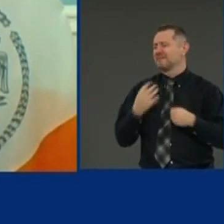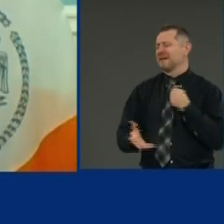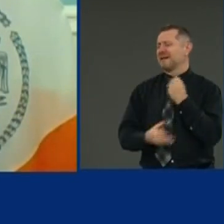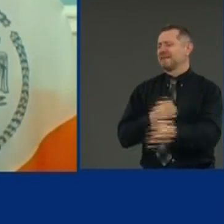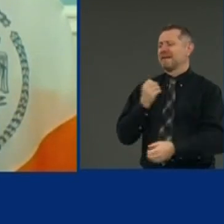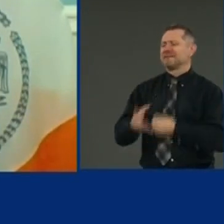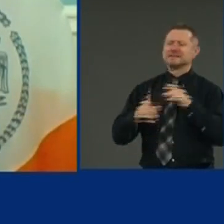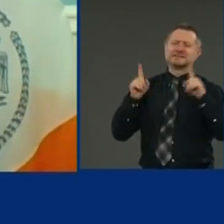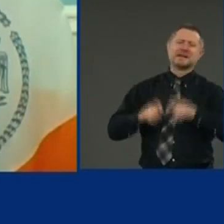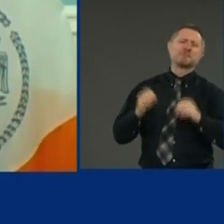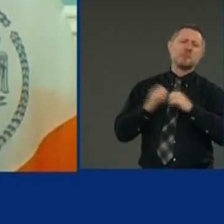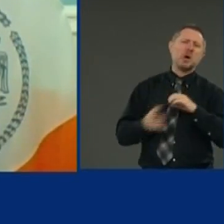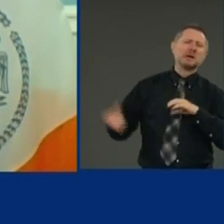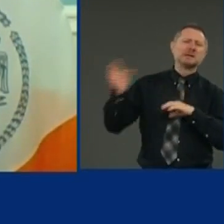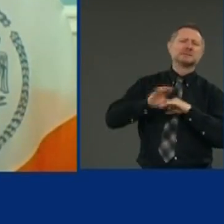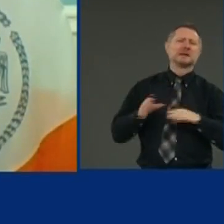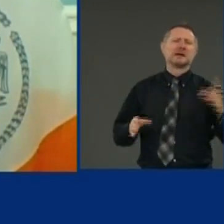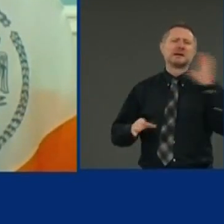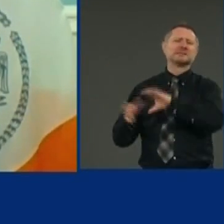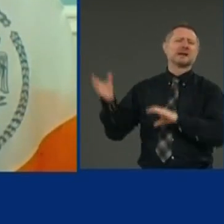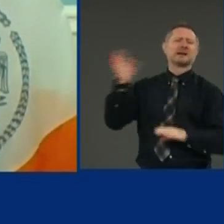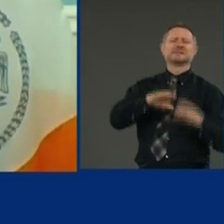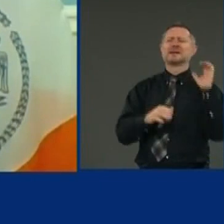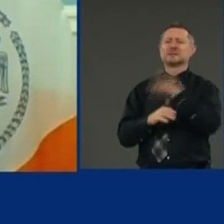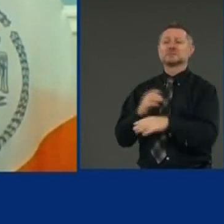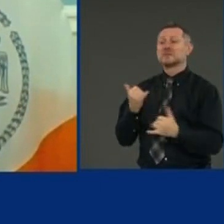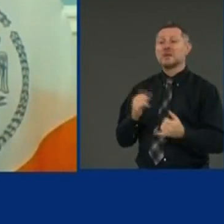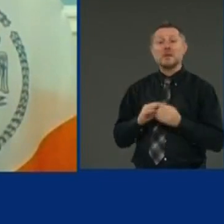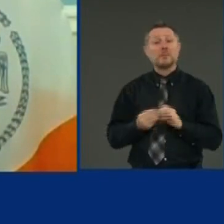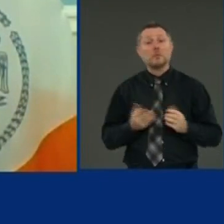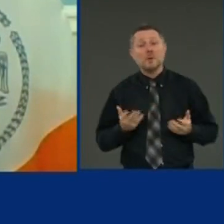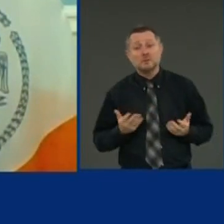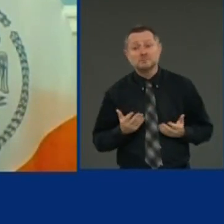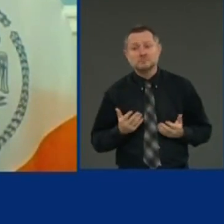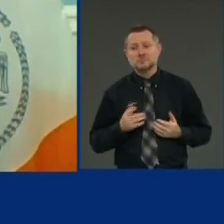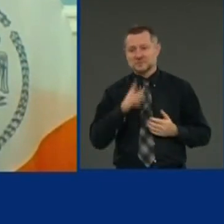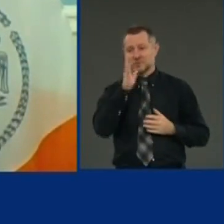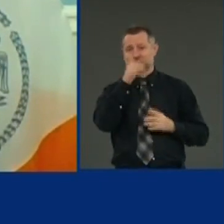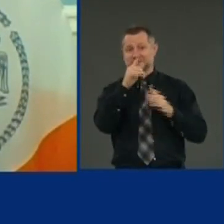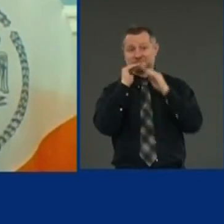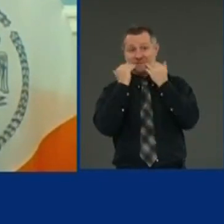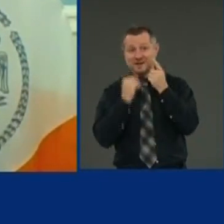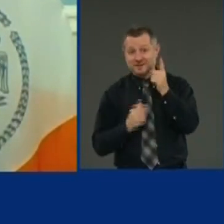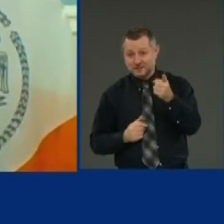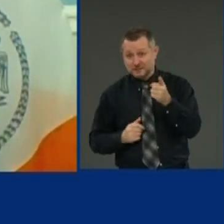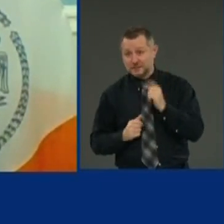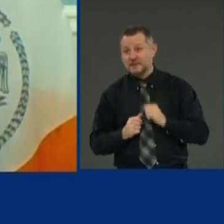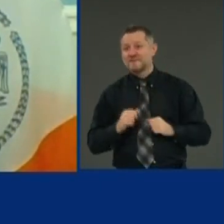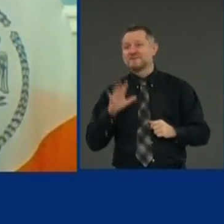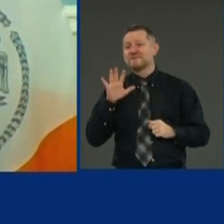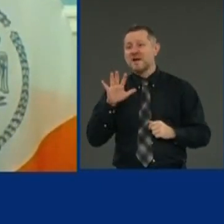PEOPLE TAKING THOSE TESTS. AS YOU KNOW WITH YOUR HELP WE HAVE BEEN DOING MORE AND MORE TESTING EVERY DAY, LITERALLY